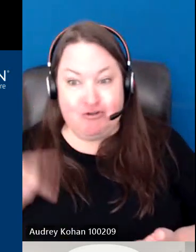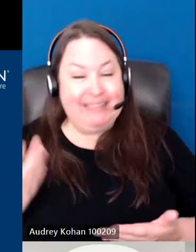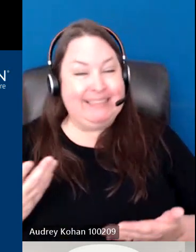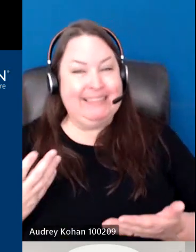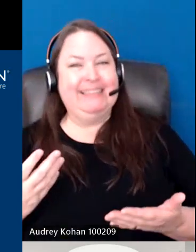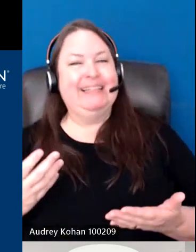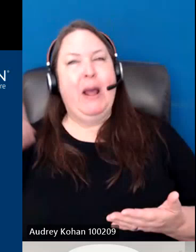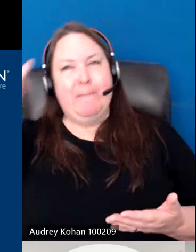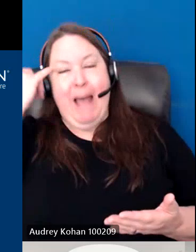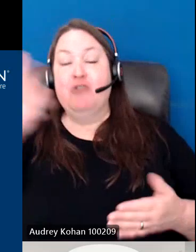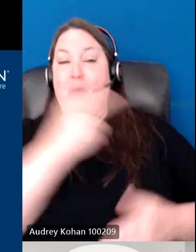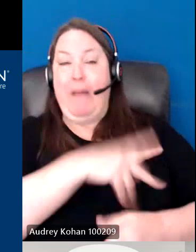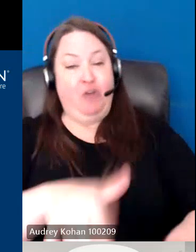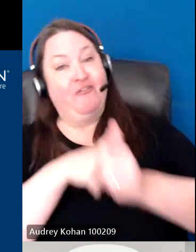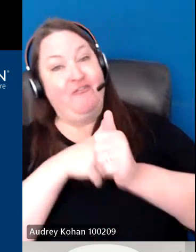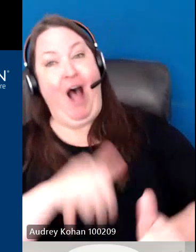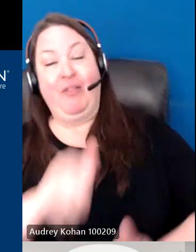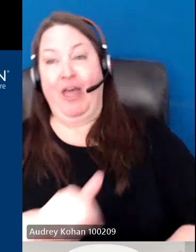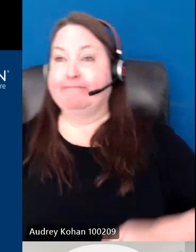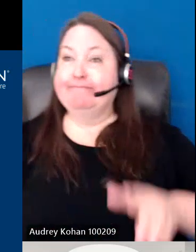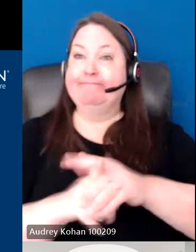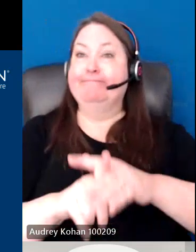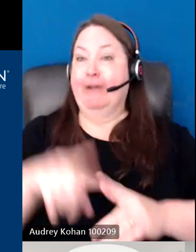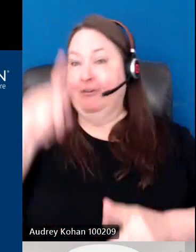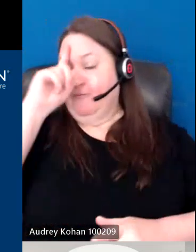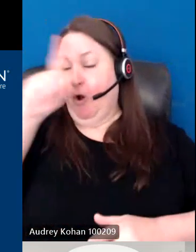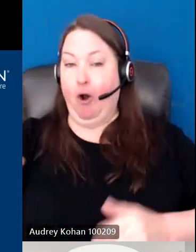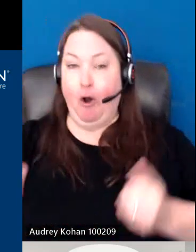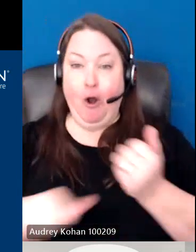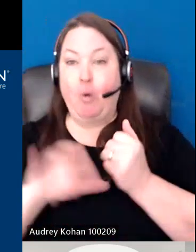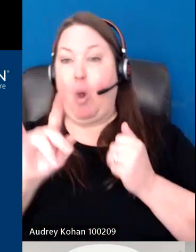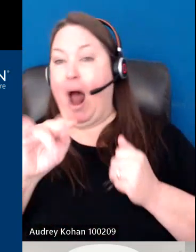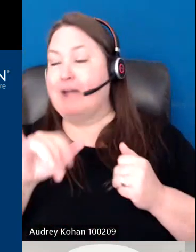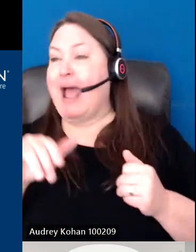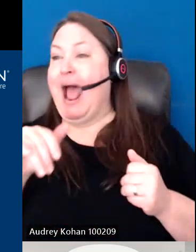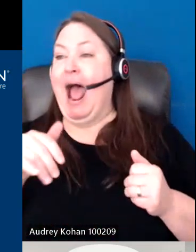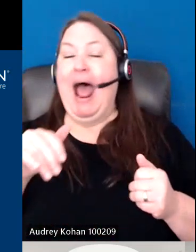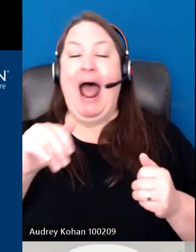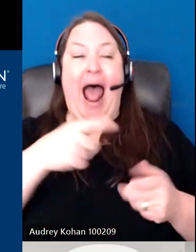following that showing up for the colonoscopy half prepped and not prepped or whatever the